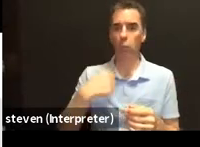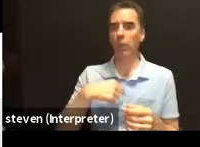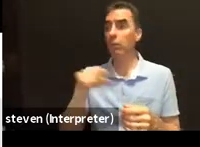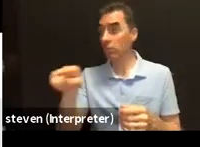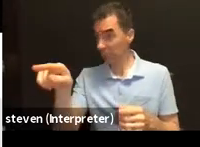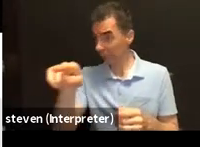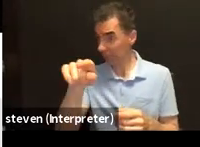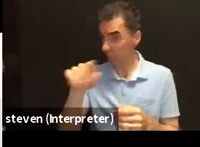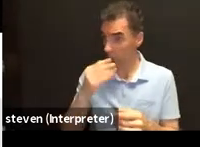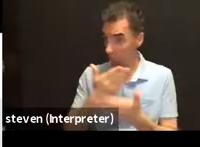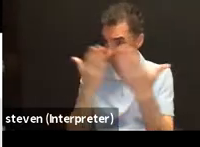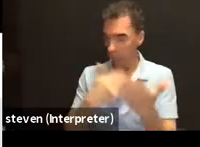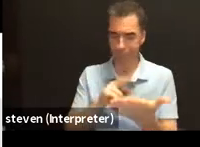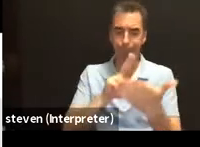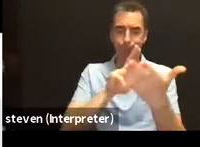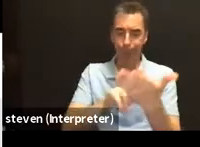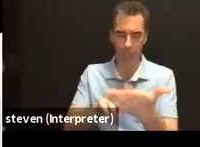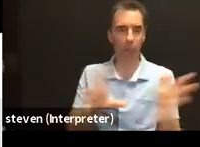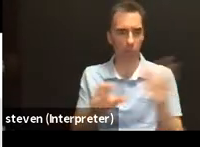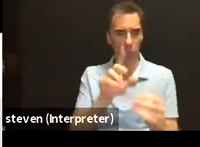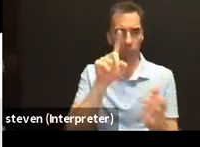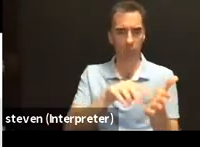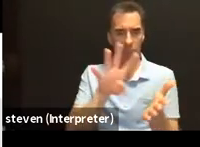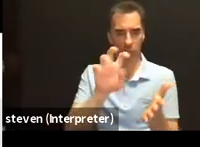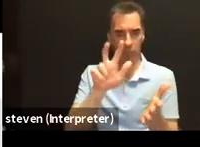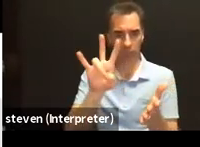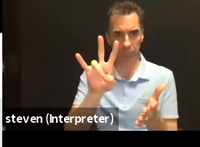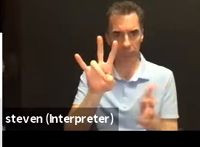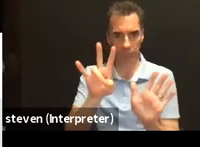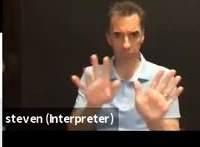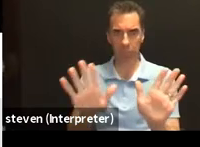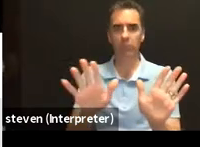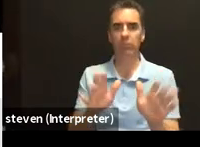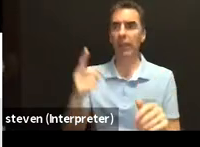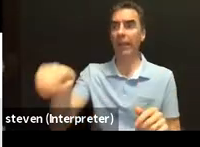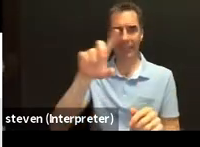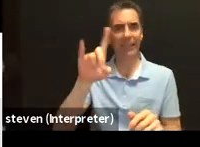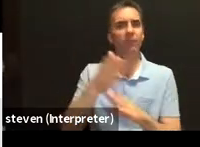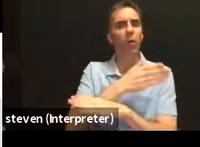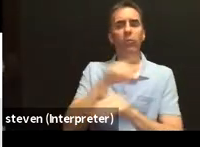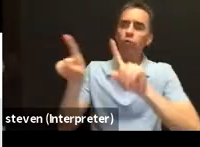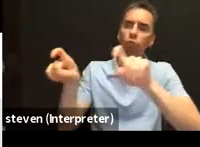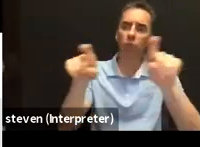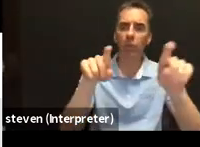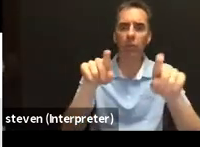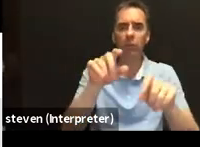maria.rodriguez: Now, these are the people that at one point or another completed a vulnerability survey to allow us to identify their needs.